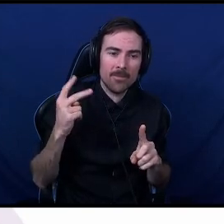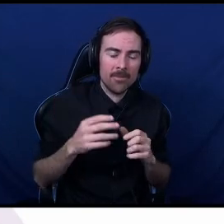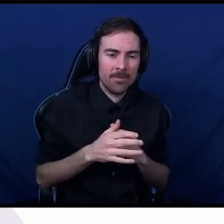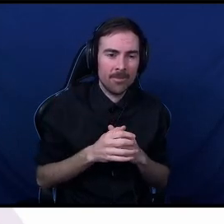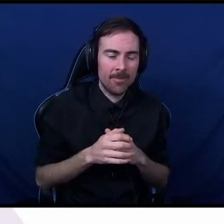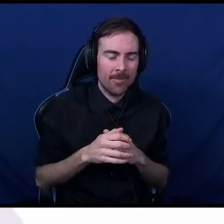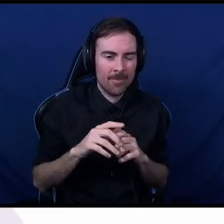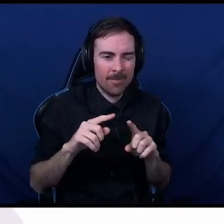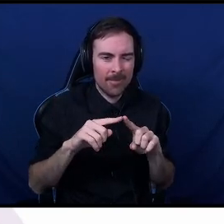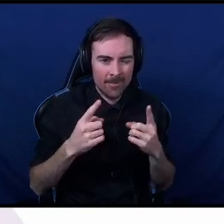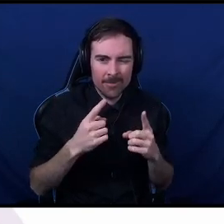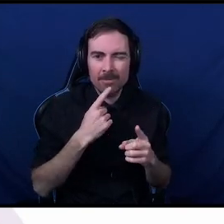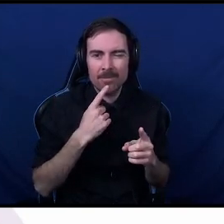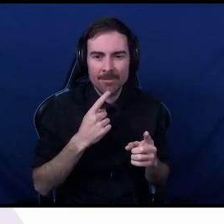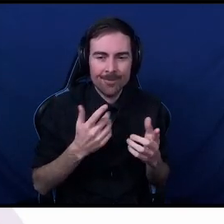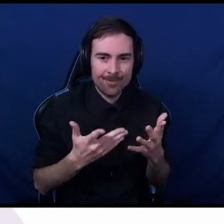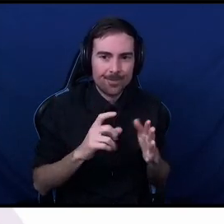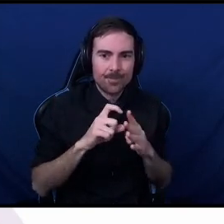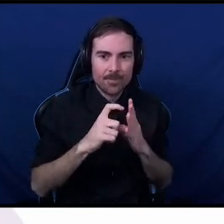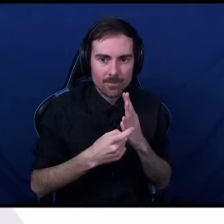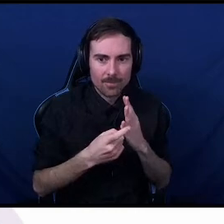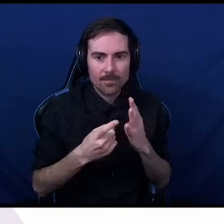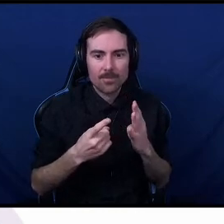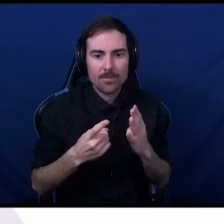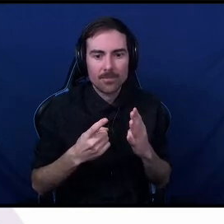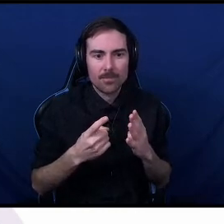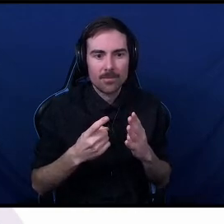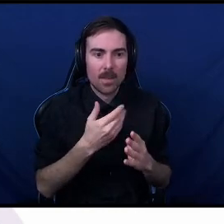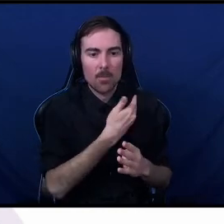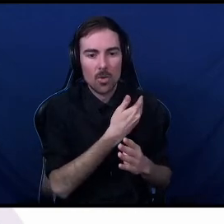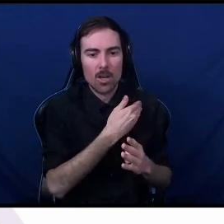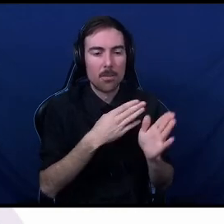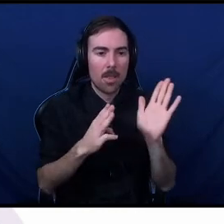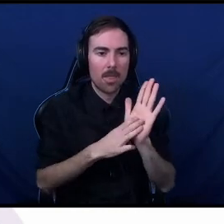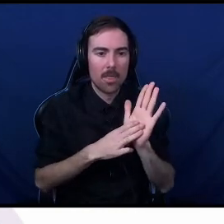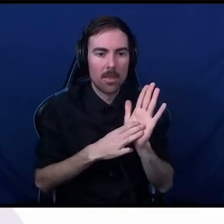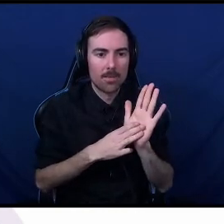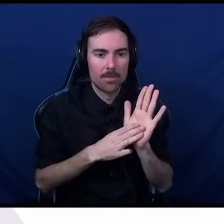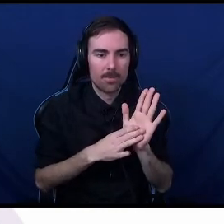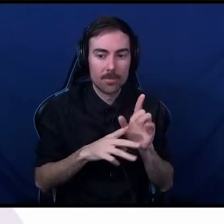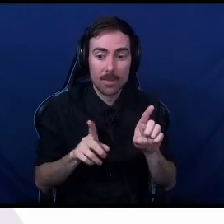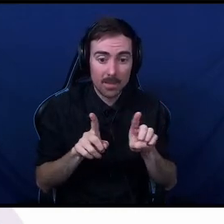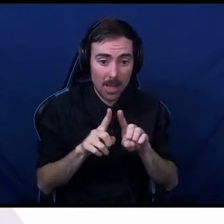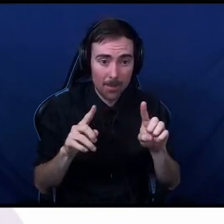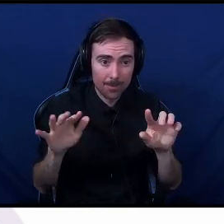like, we had Disability Pride Month, did it get anywhere close to the same level of attention as gay pride month, for example?